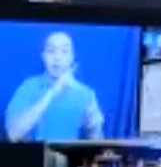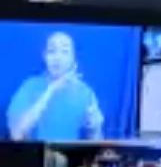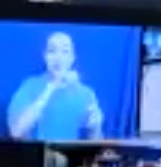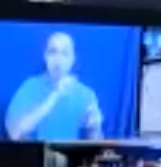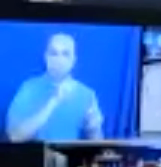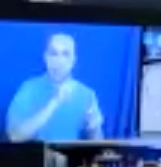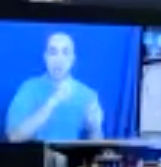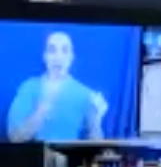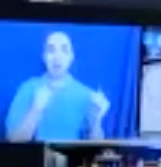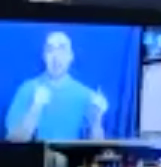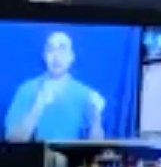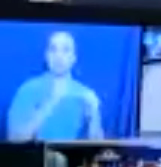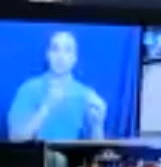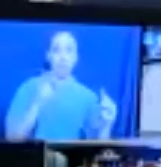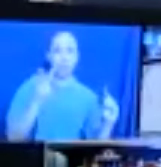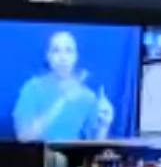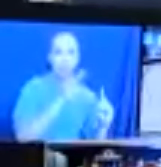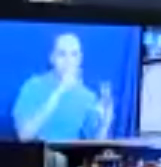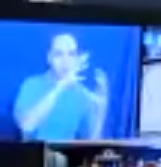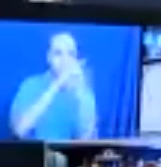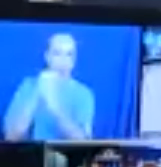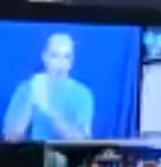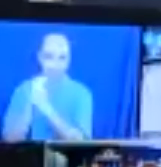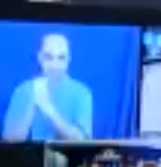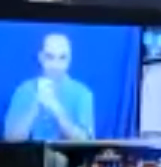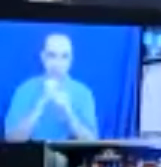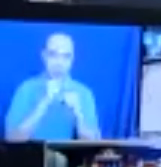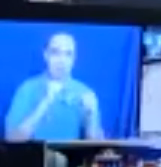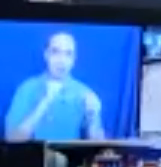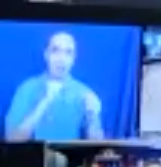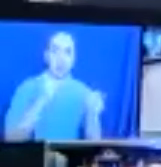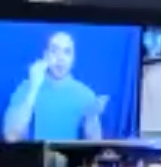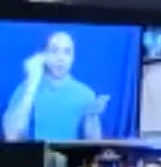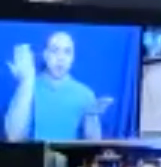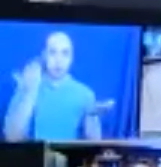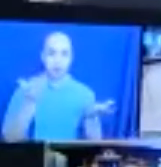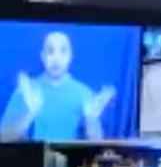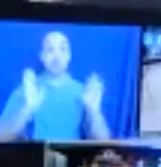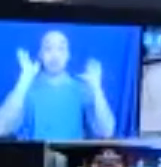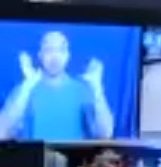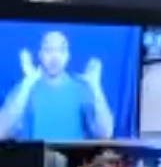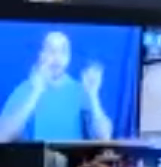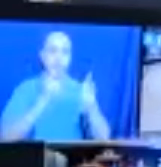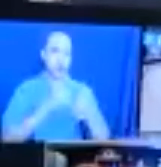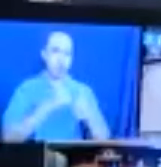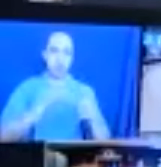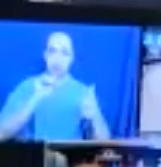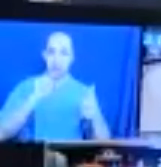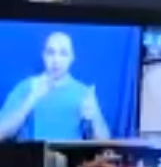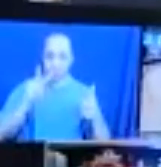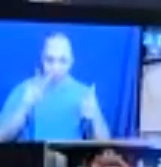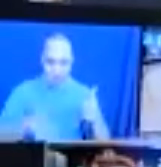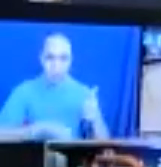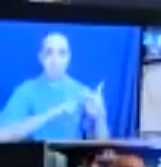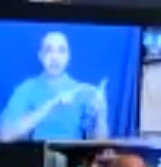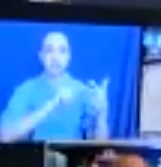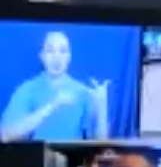I KNEW HOW TO RAISE THE ROOF. I KNEW MTV. I KNEW BET.